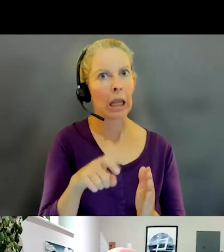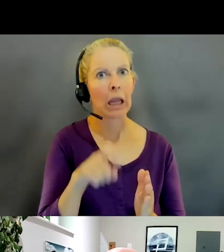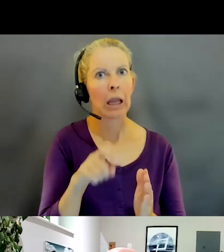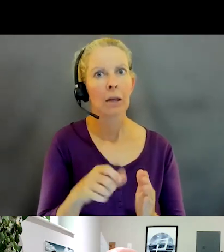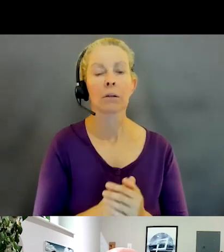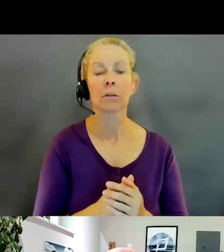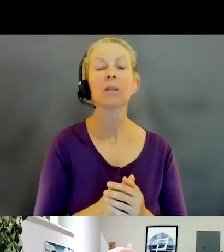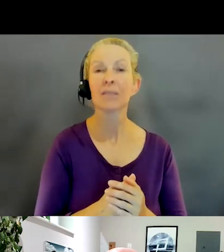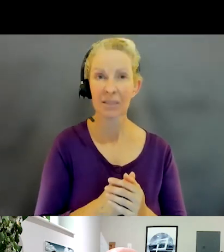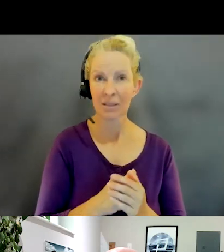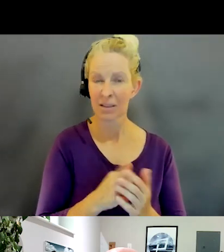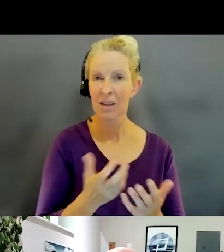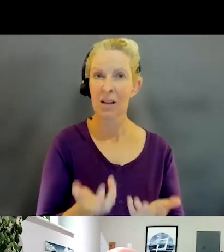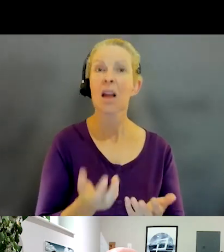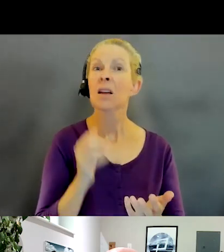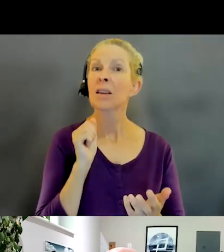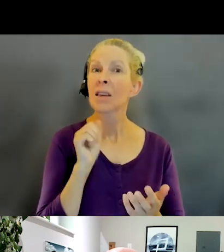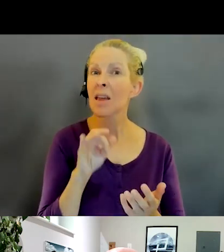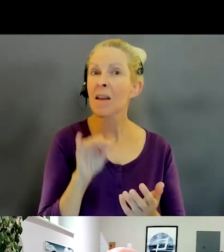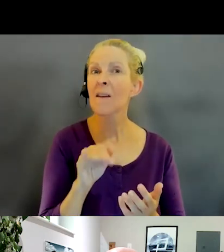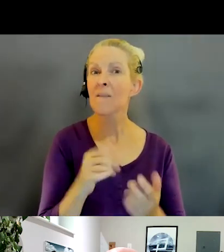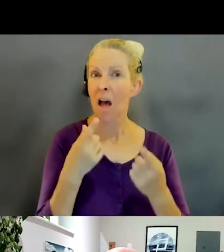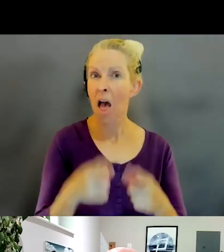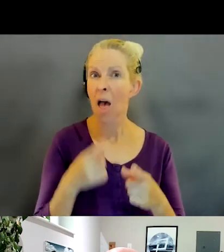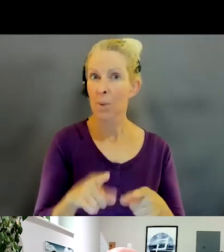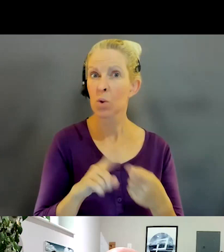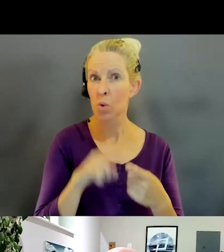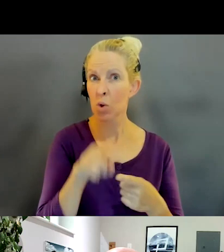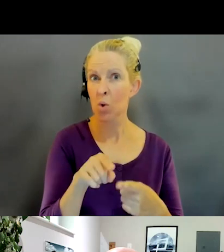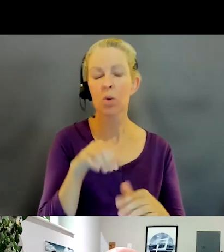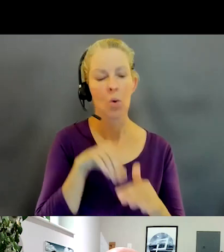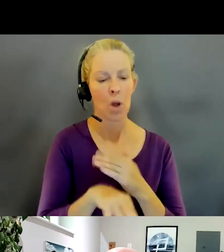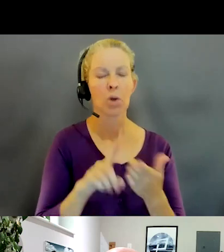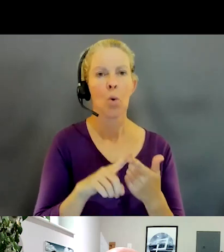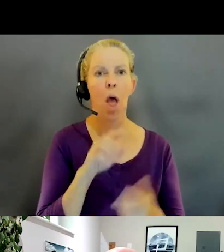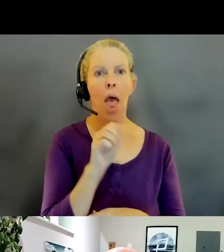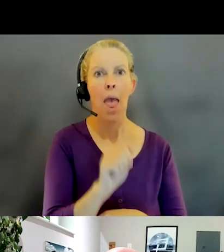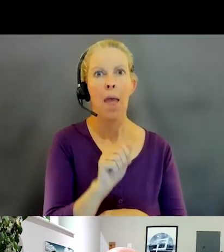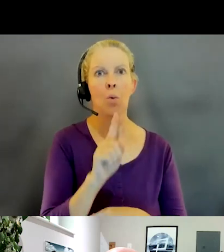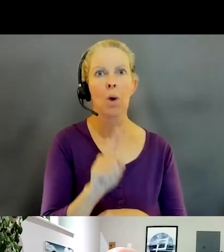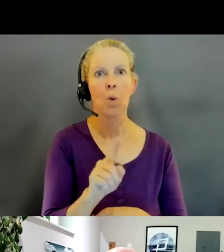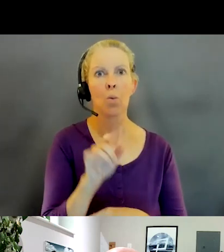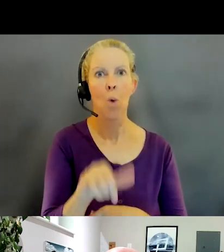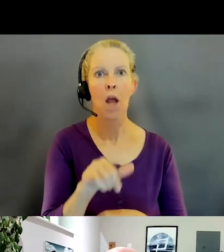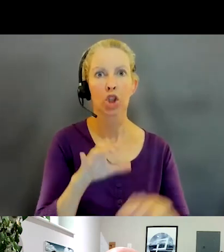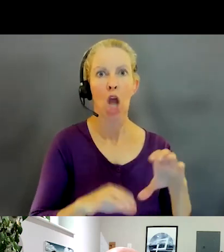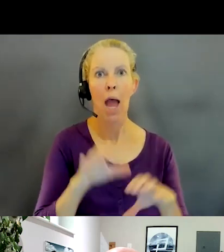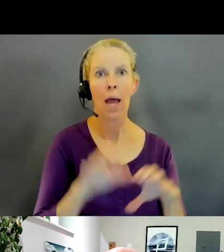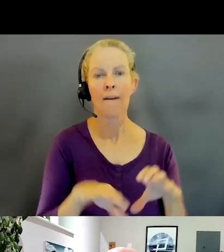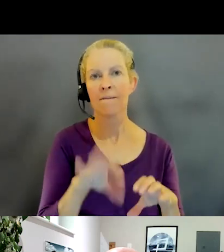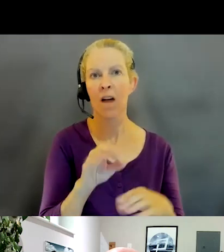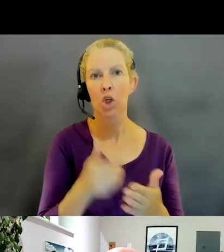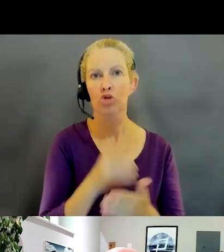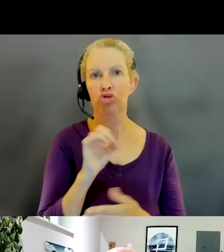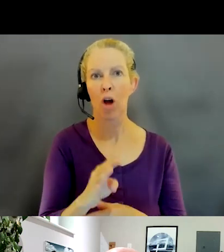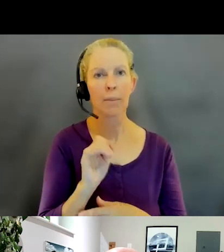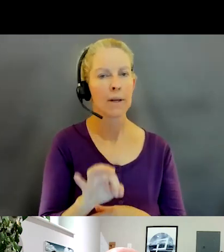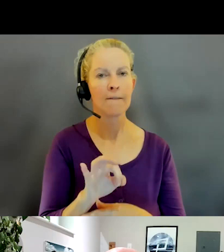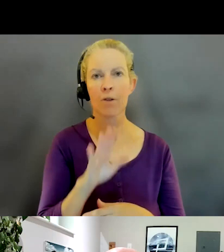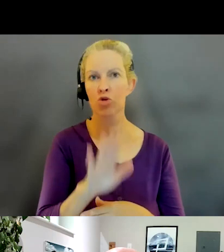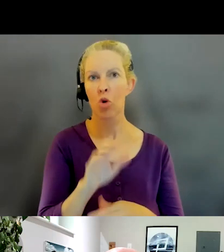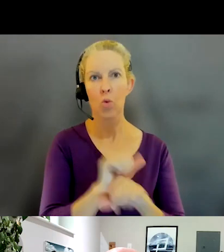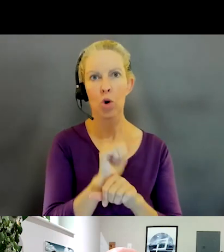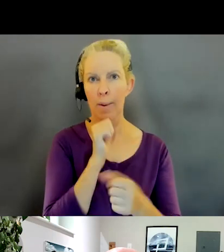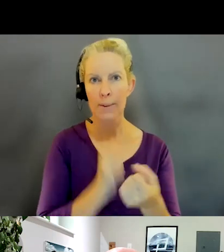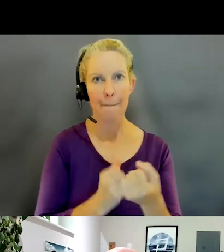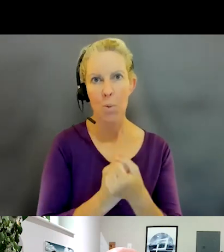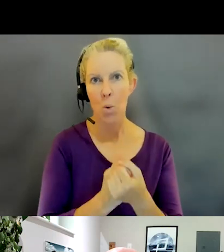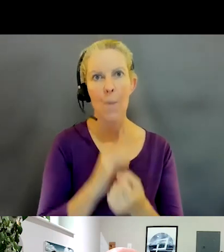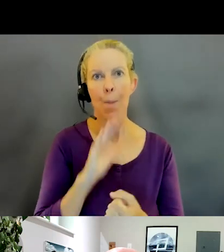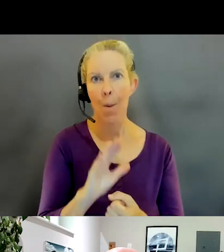go get on a11y chat and find a new job. If it's gotten too grim. On the other hand, you can show